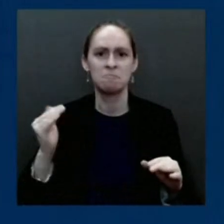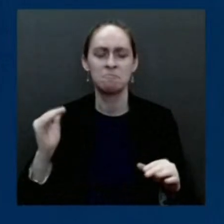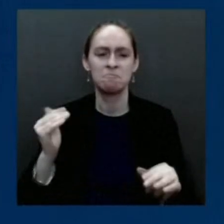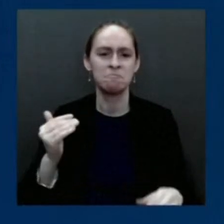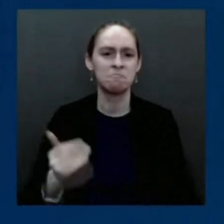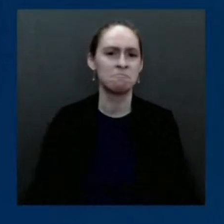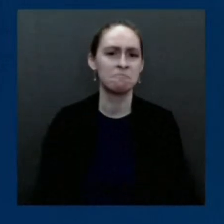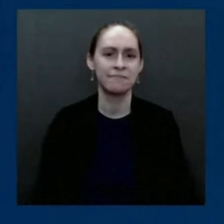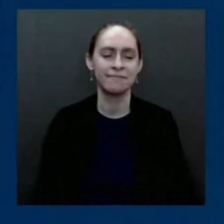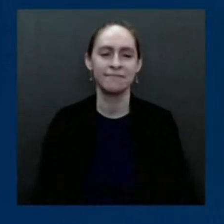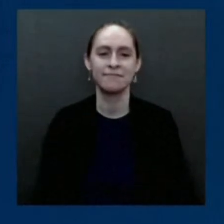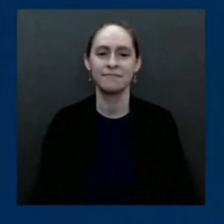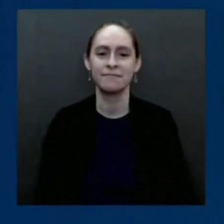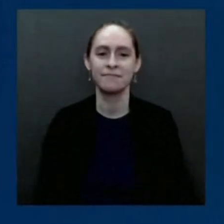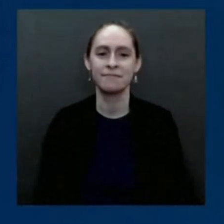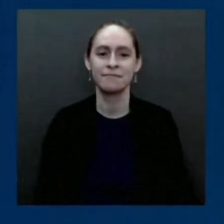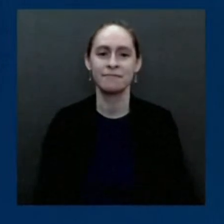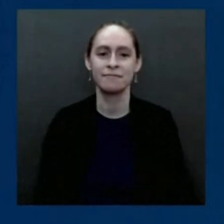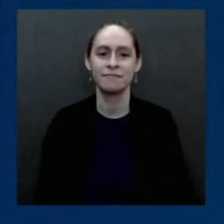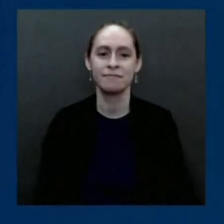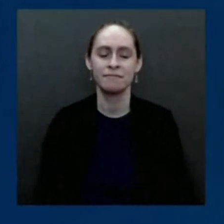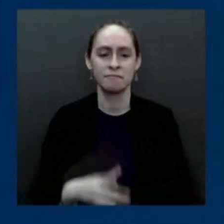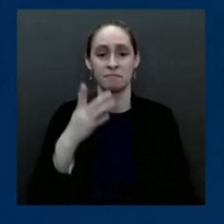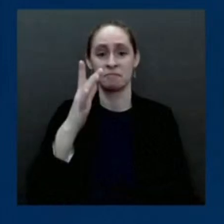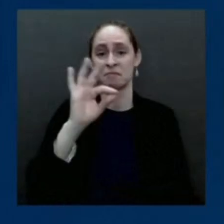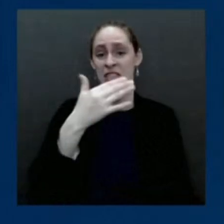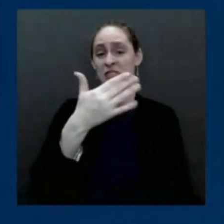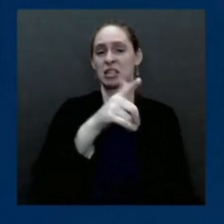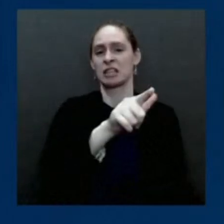JOE? WE'RE NOT HEARING ANYTHING ON THIS END.